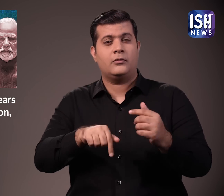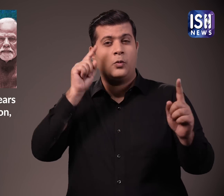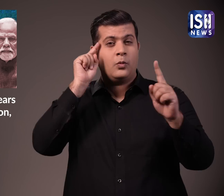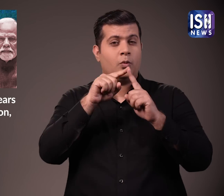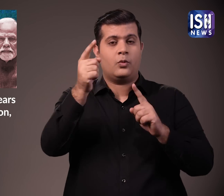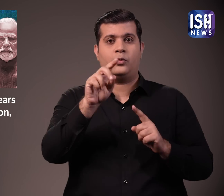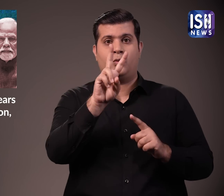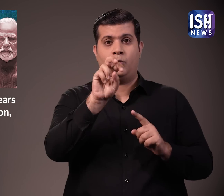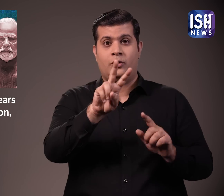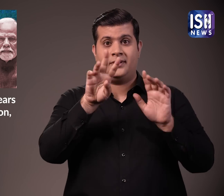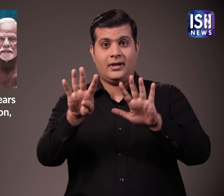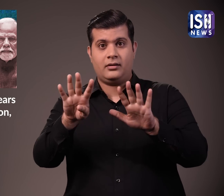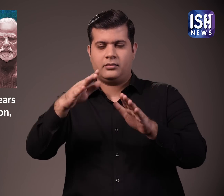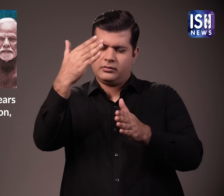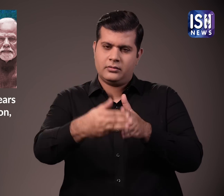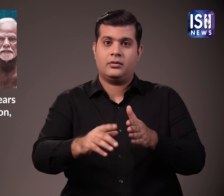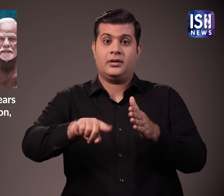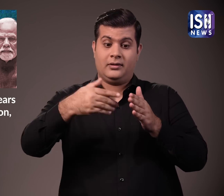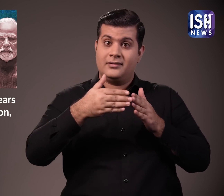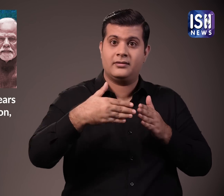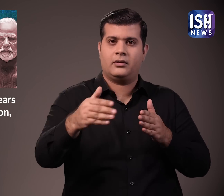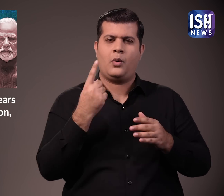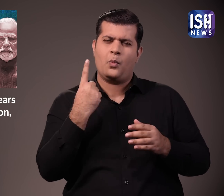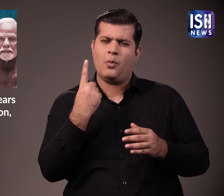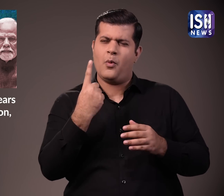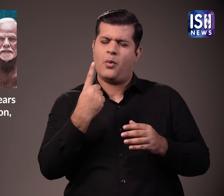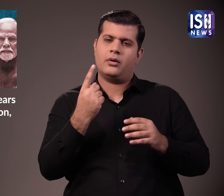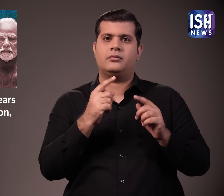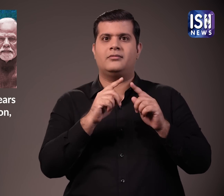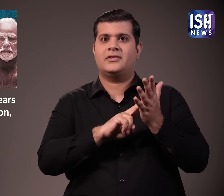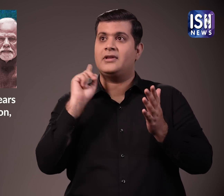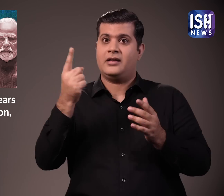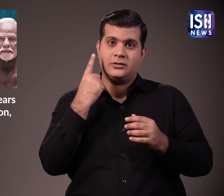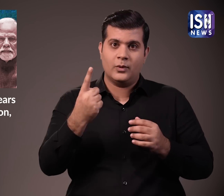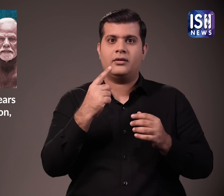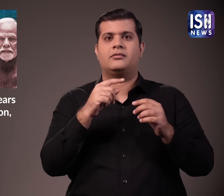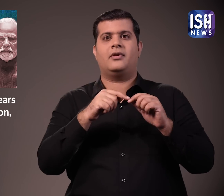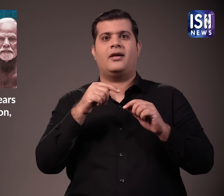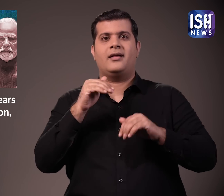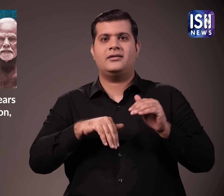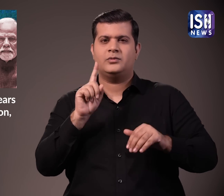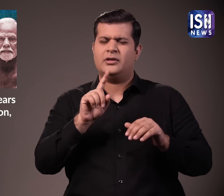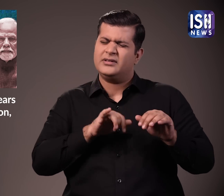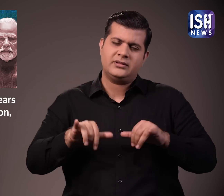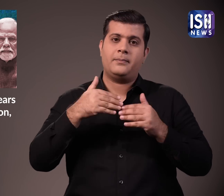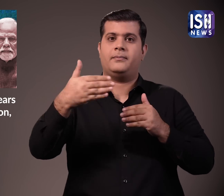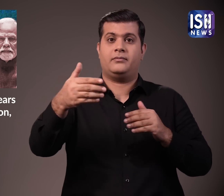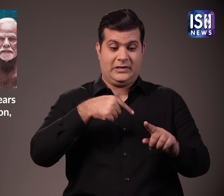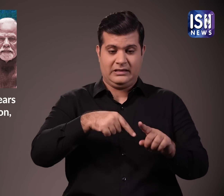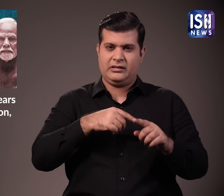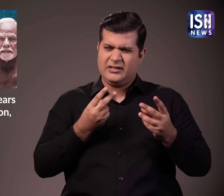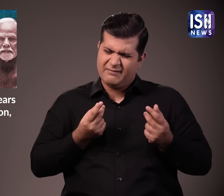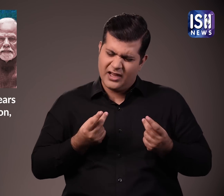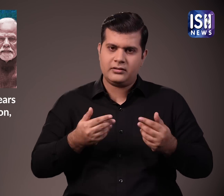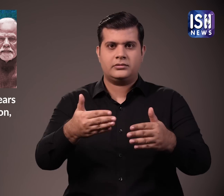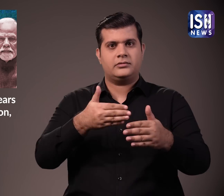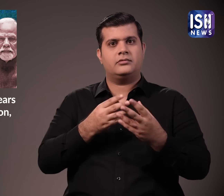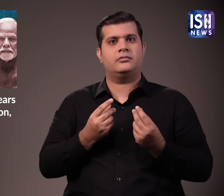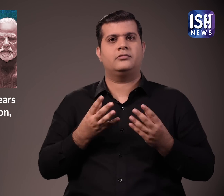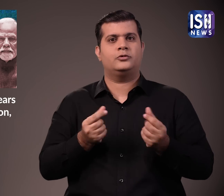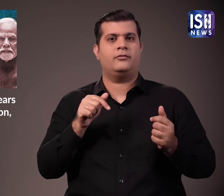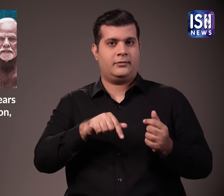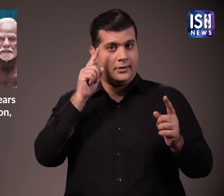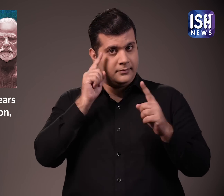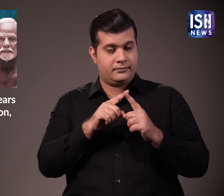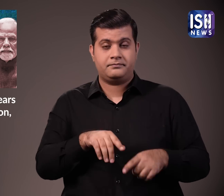They was One Nation, One Election to be implemented from 2029 elections.